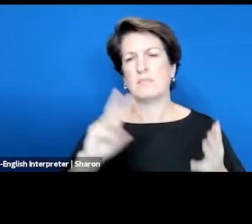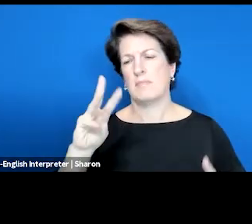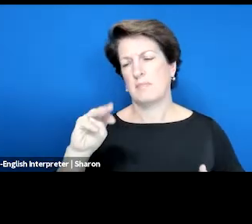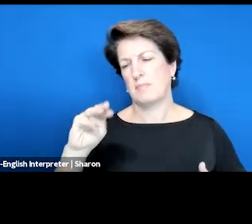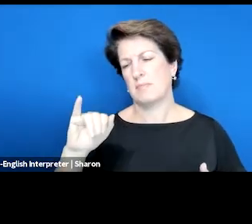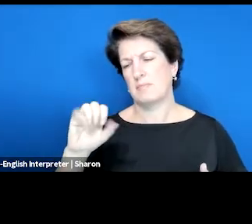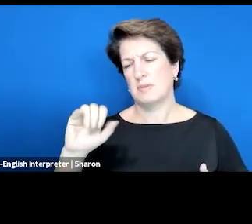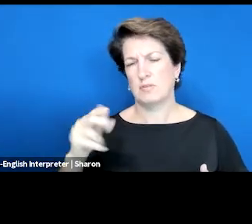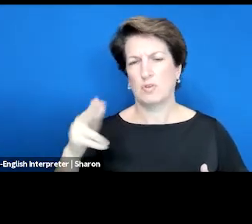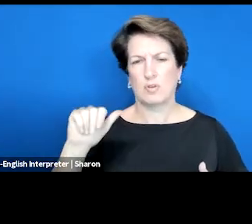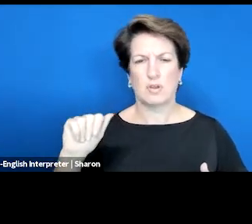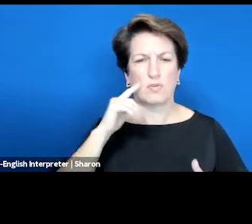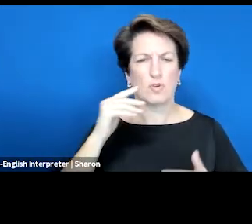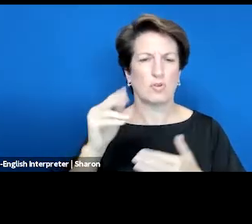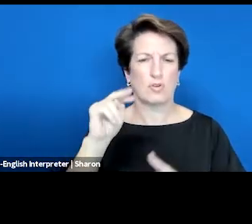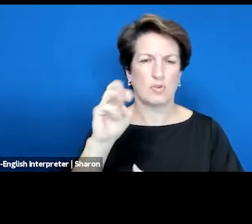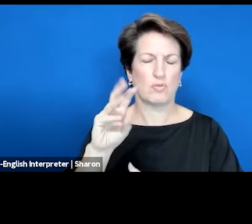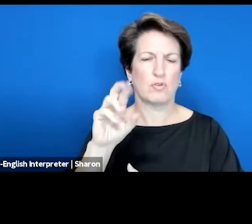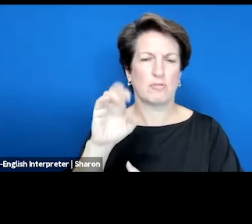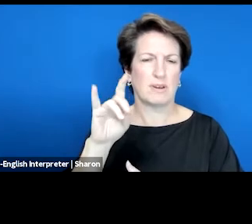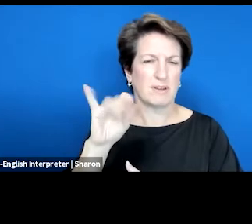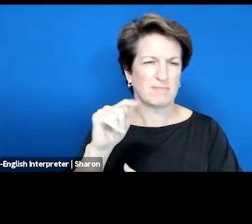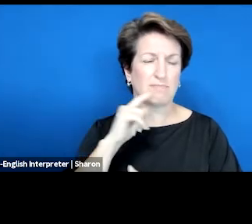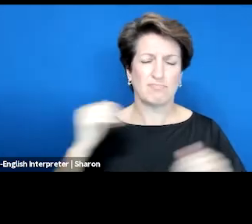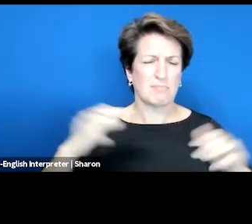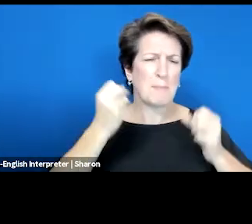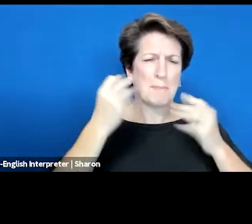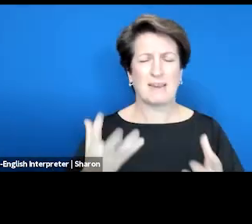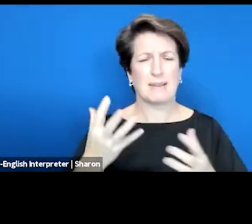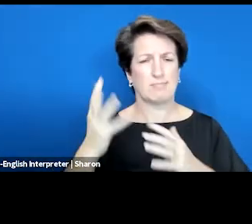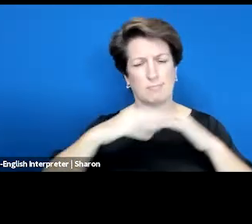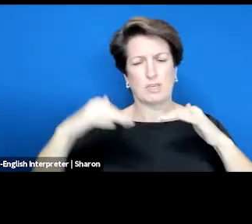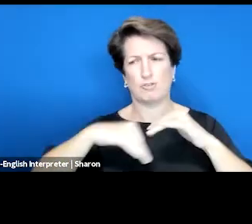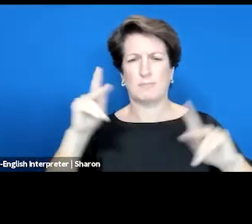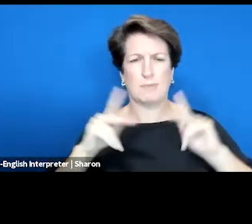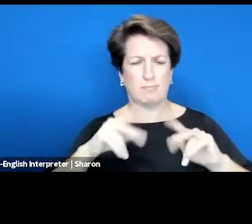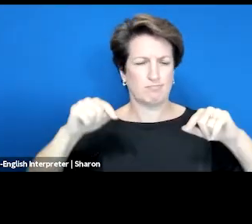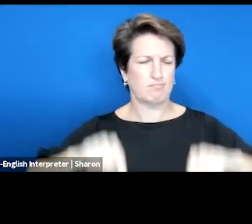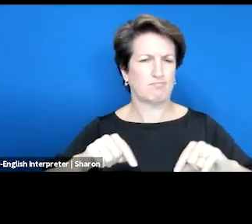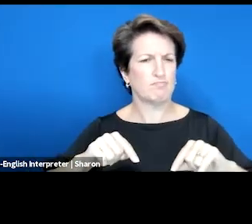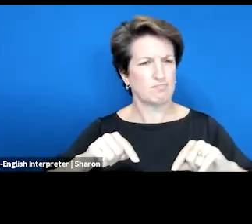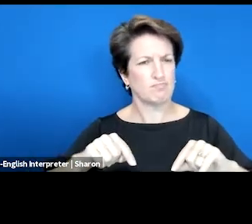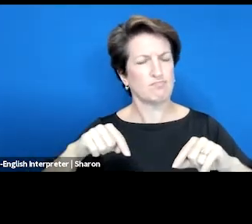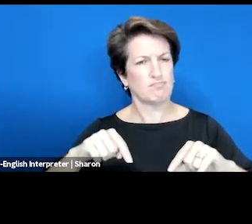In various communities across